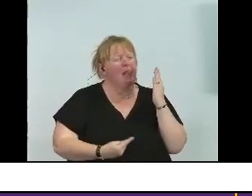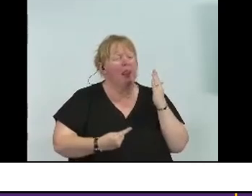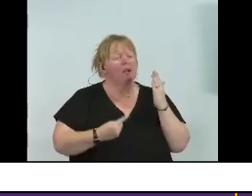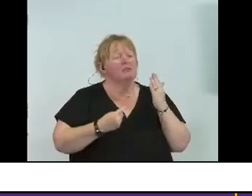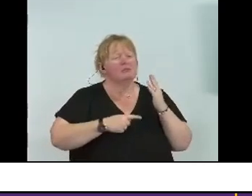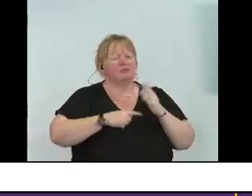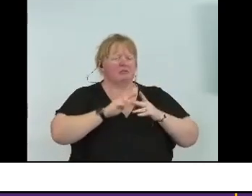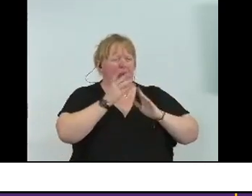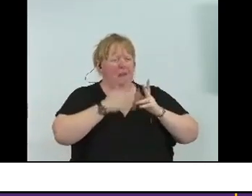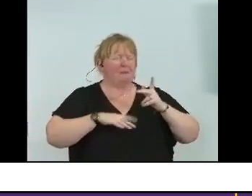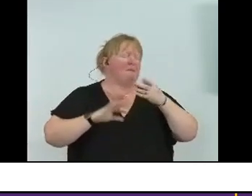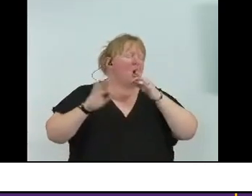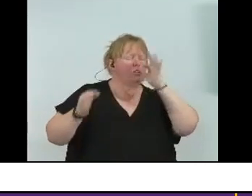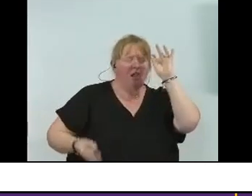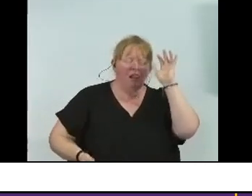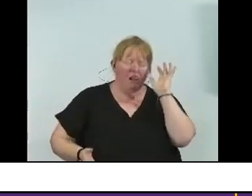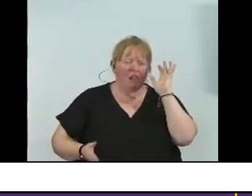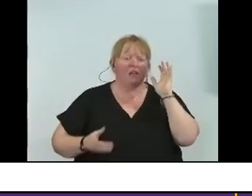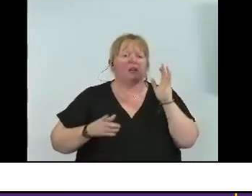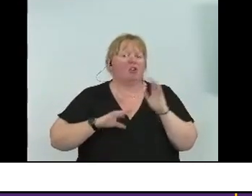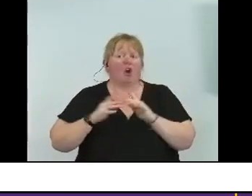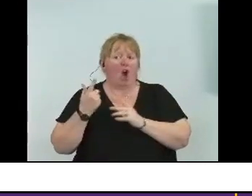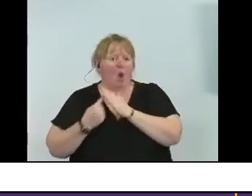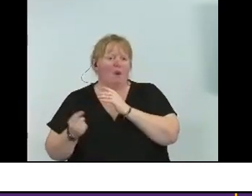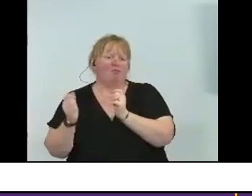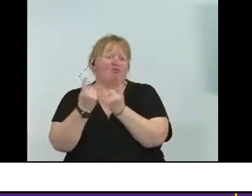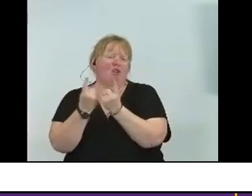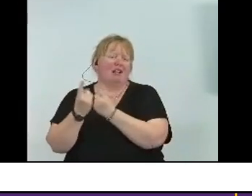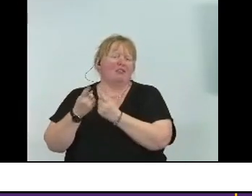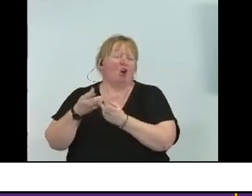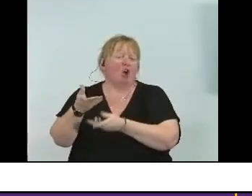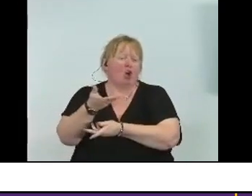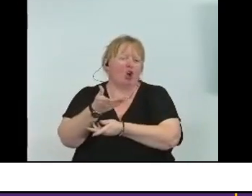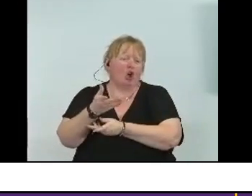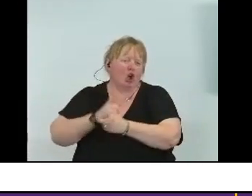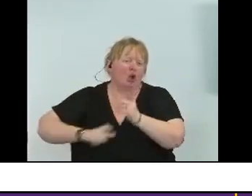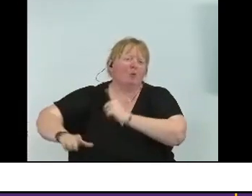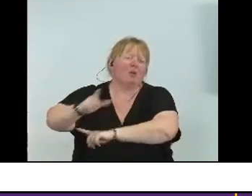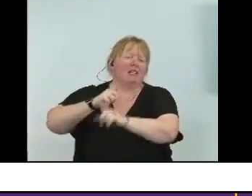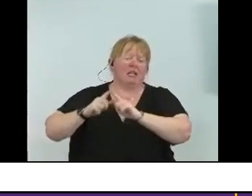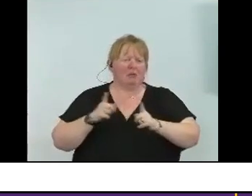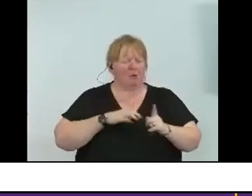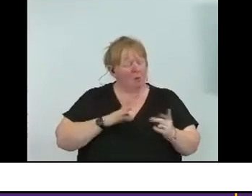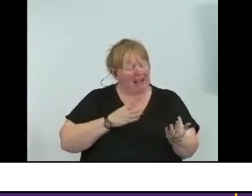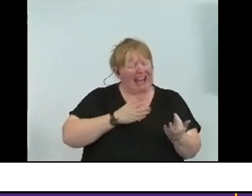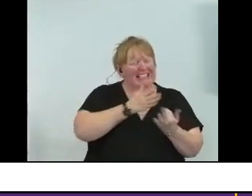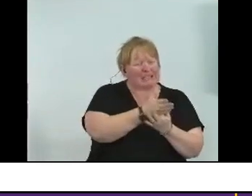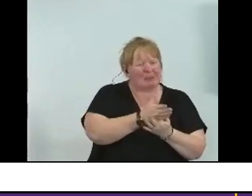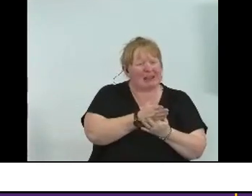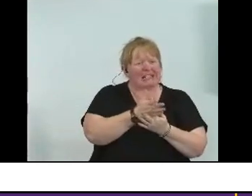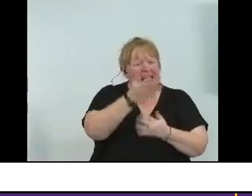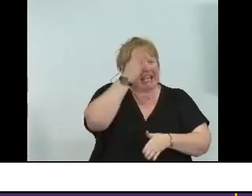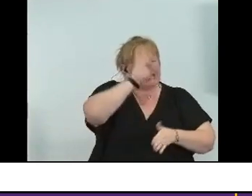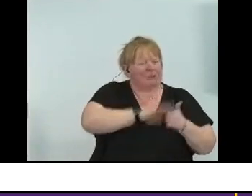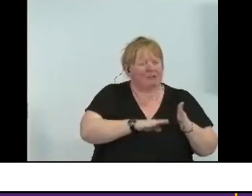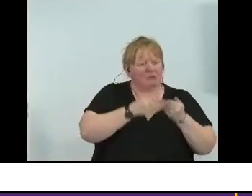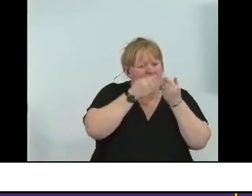products that are relevant to the community. And so we wanted to improve the accessibility and the experience for those people across all of our campaigns.